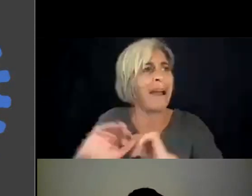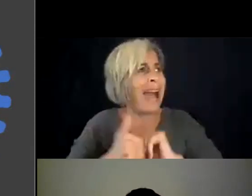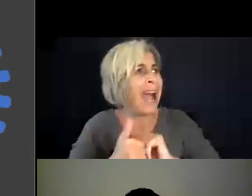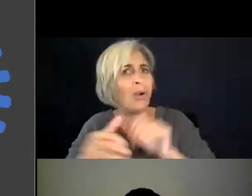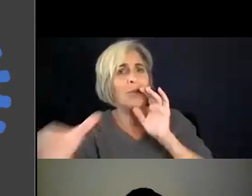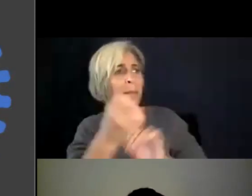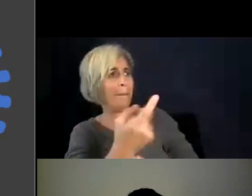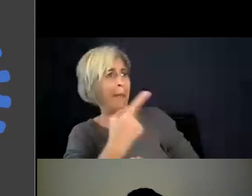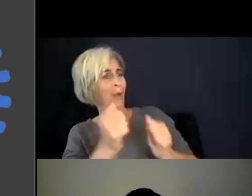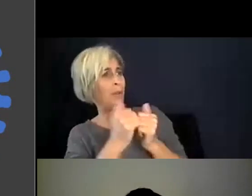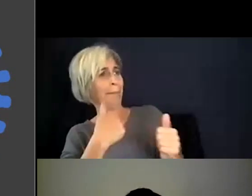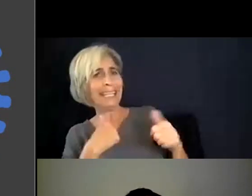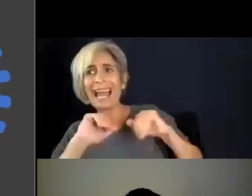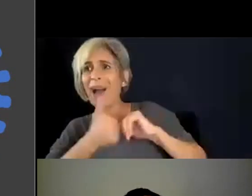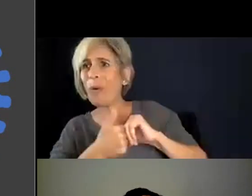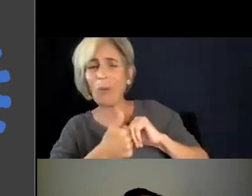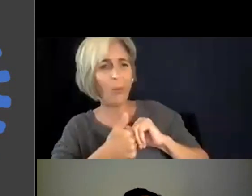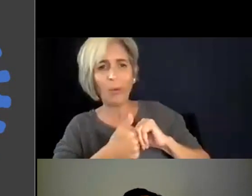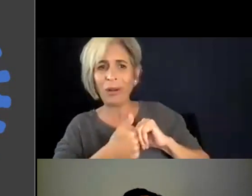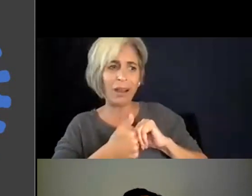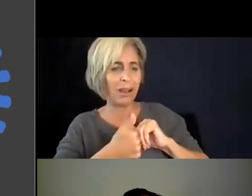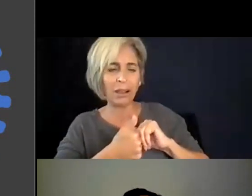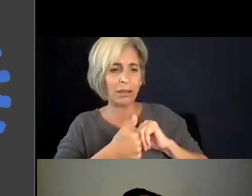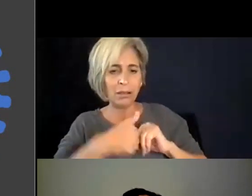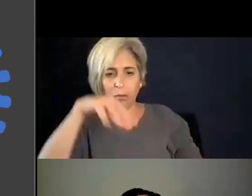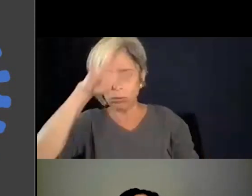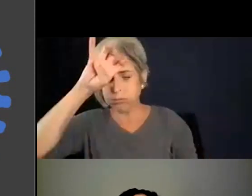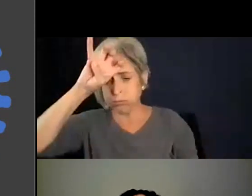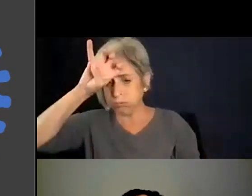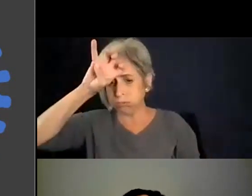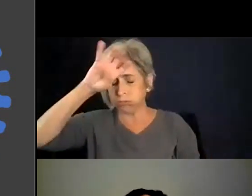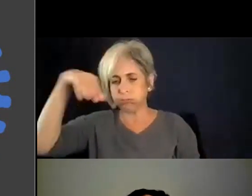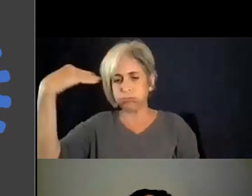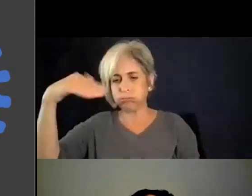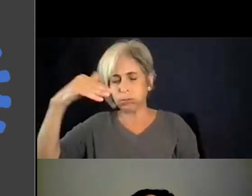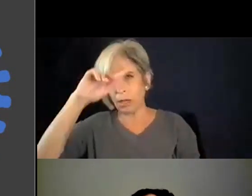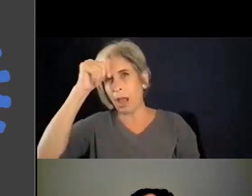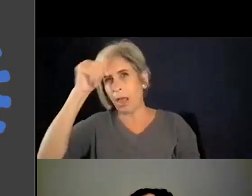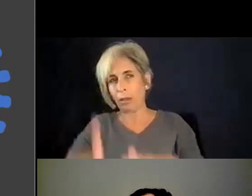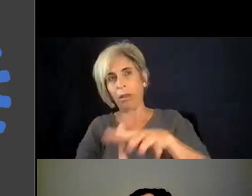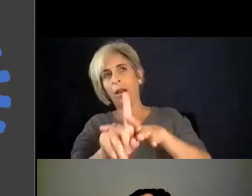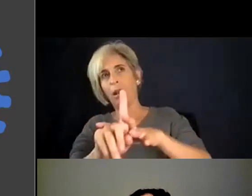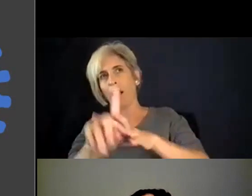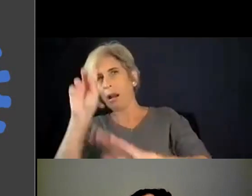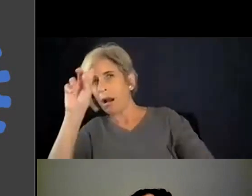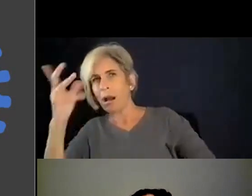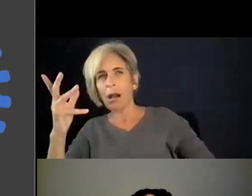communicate with me. One of the other thoughts that came through my mind was what if I forgot how